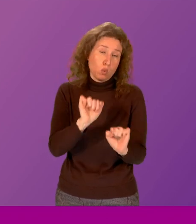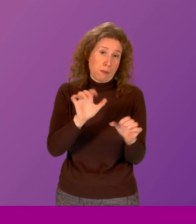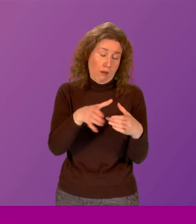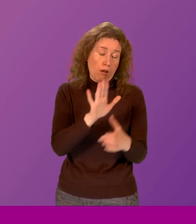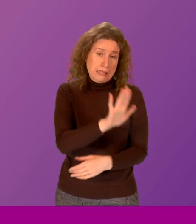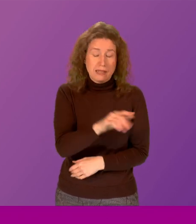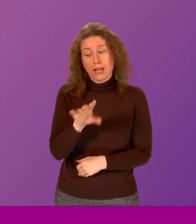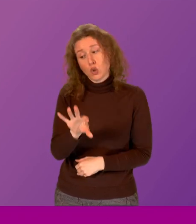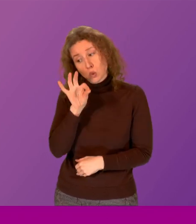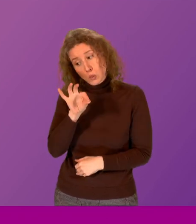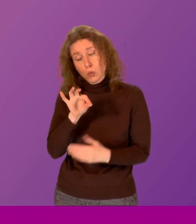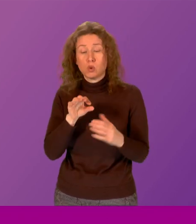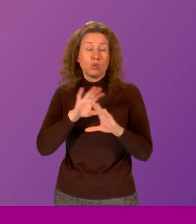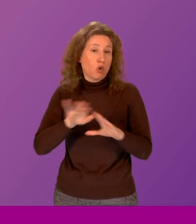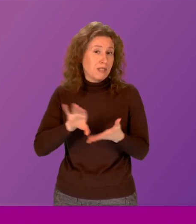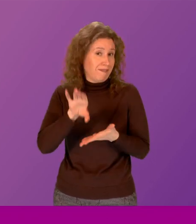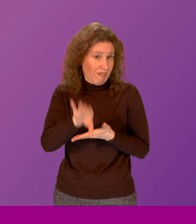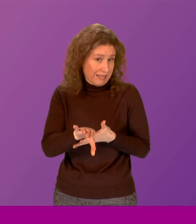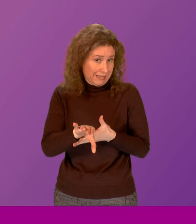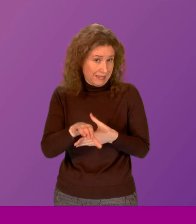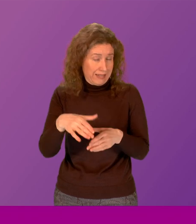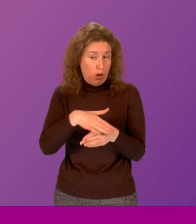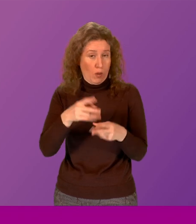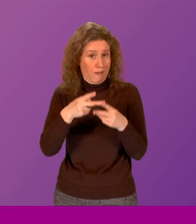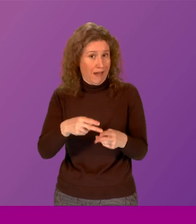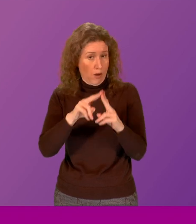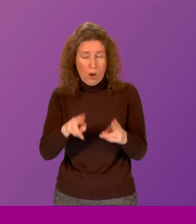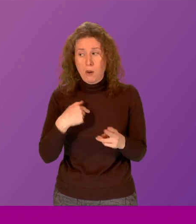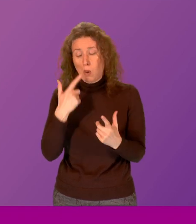is choosing to disinvest. We will seek assurances that alternative arrangements